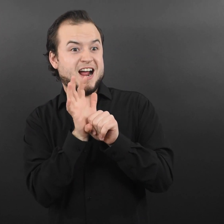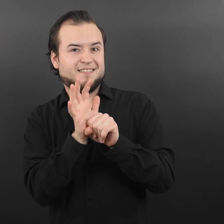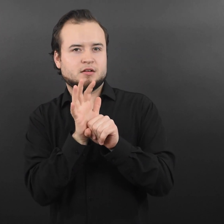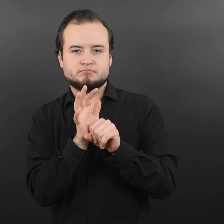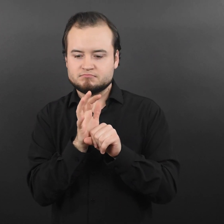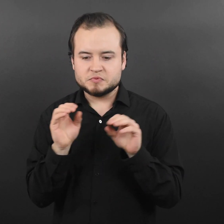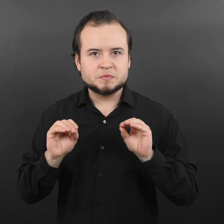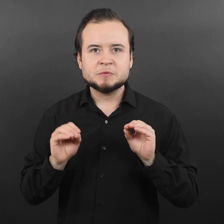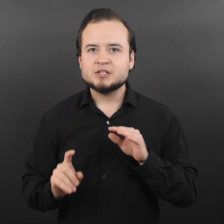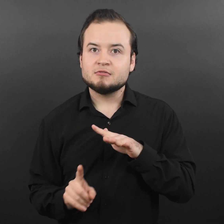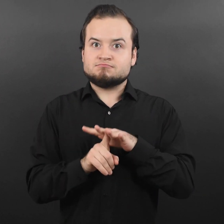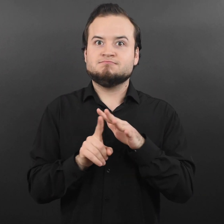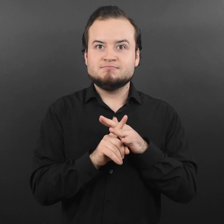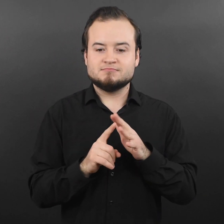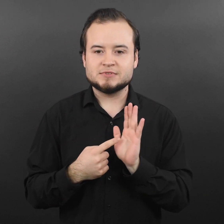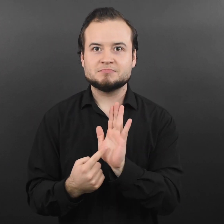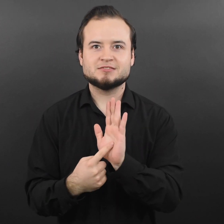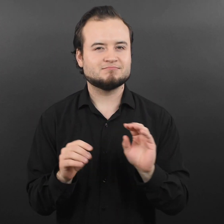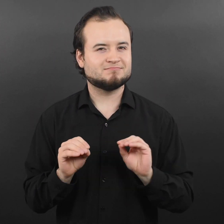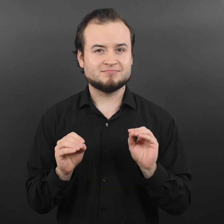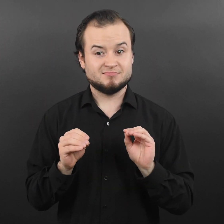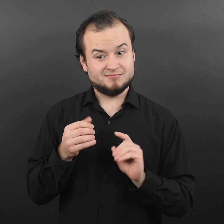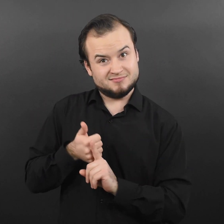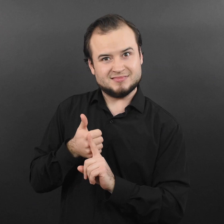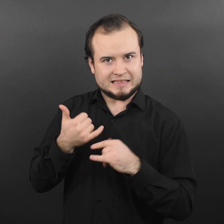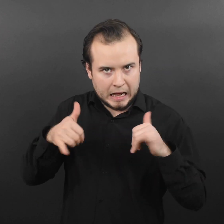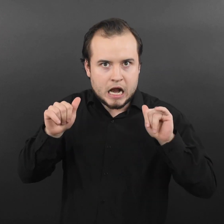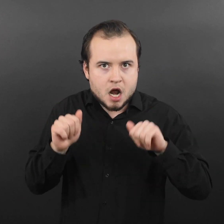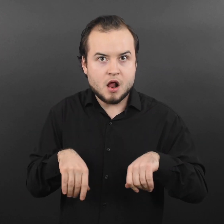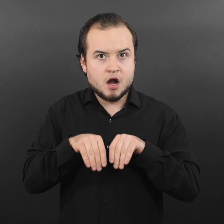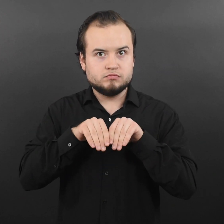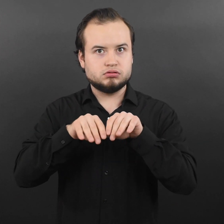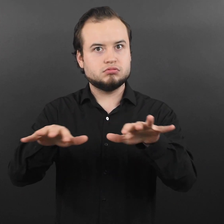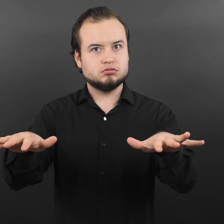not have symptoms but can still spread the virus. •